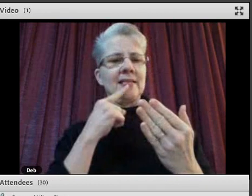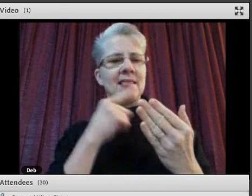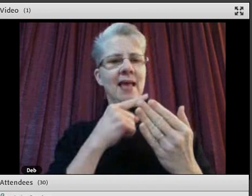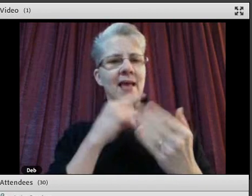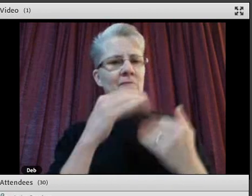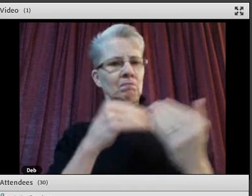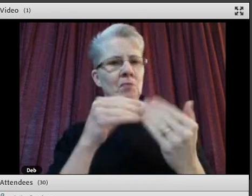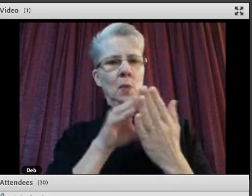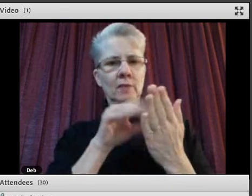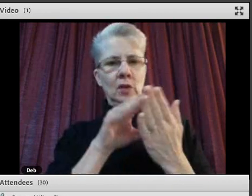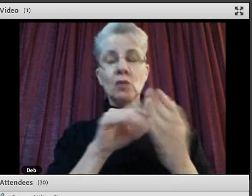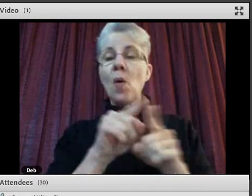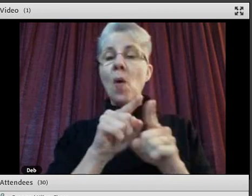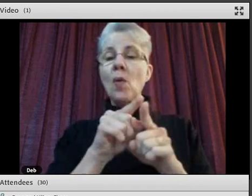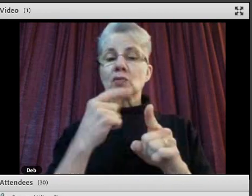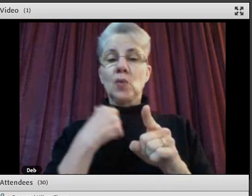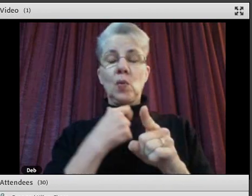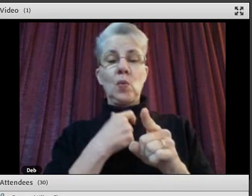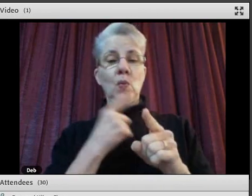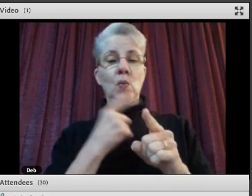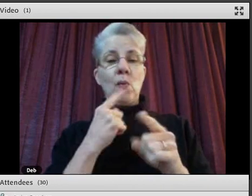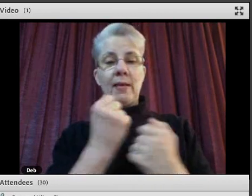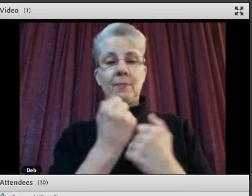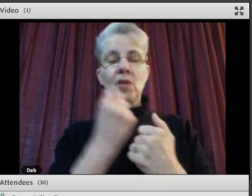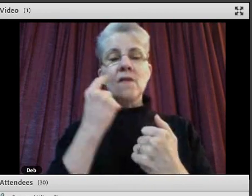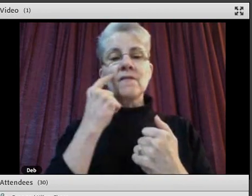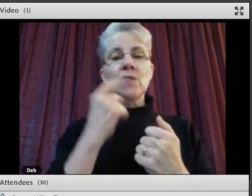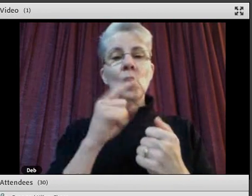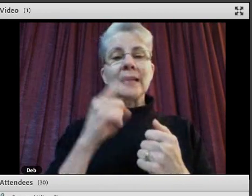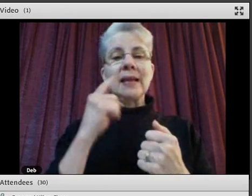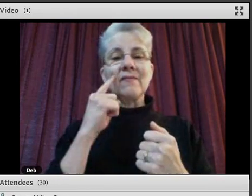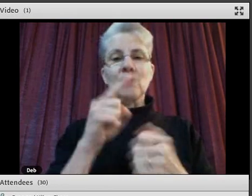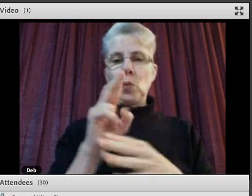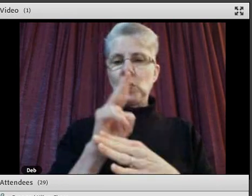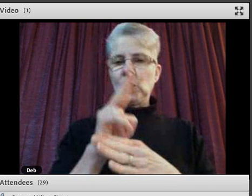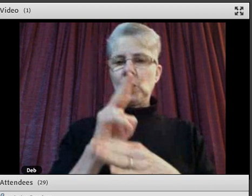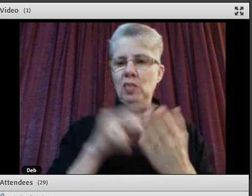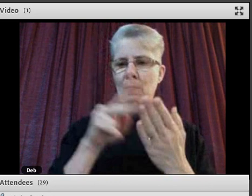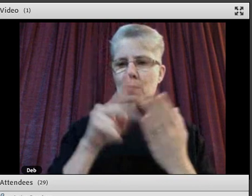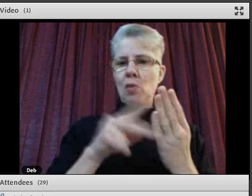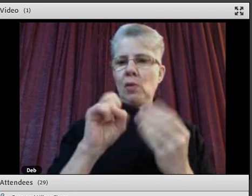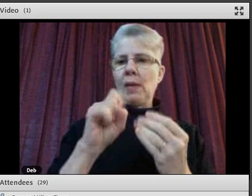We'll also advocate for the need for S.T.E.A.M. in non-traditional learning environments,